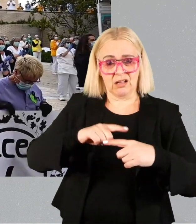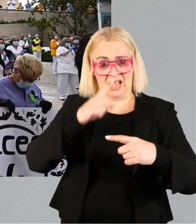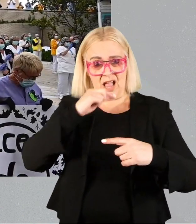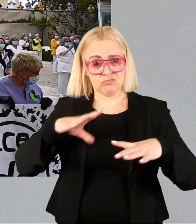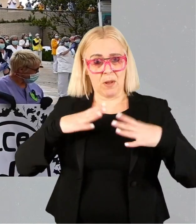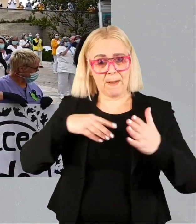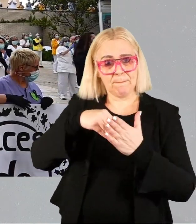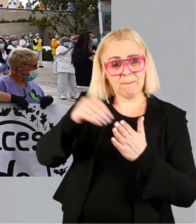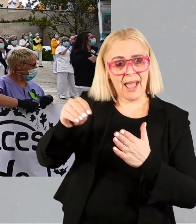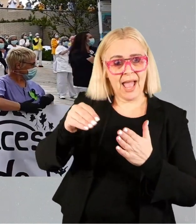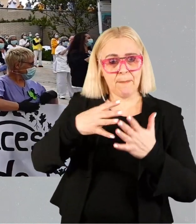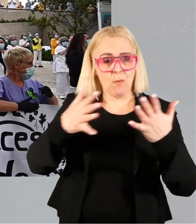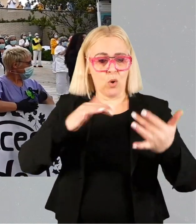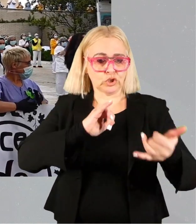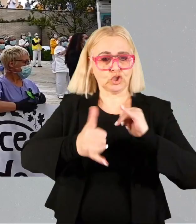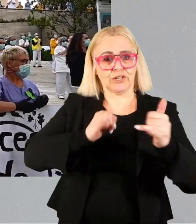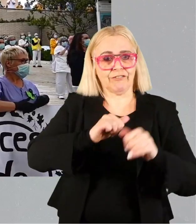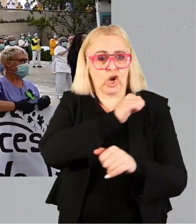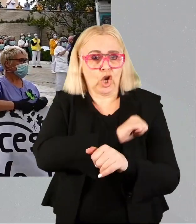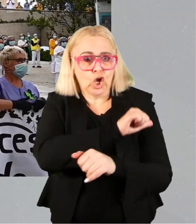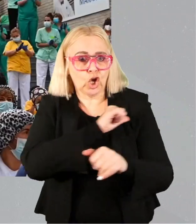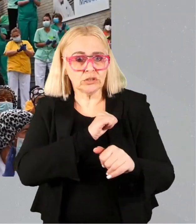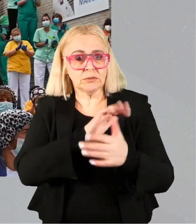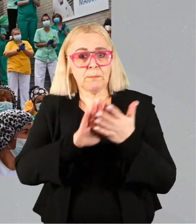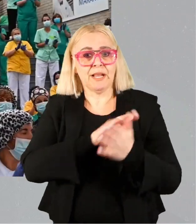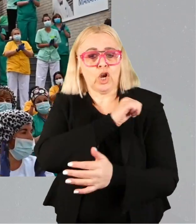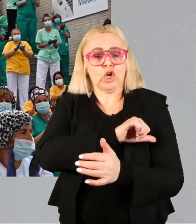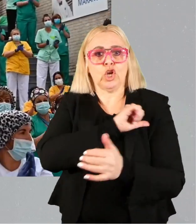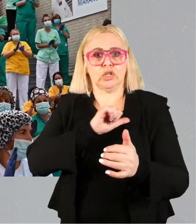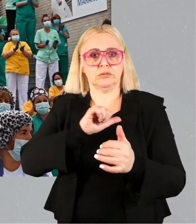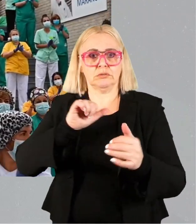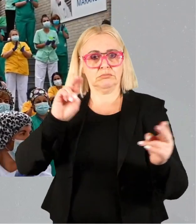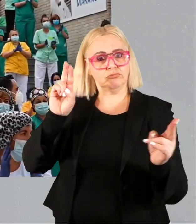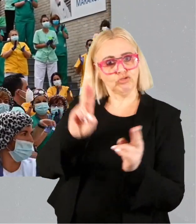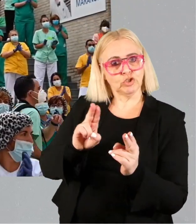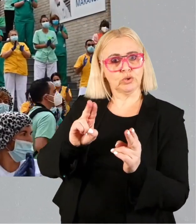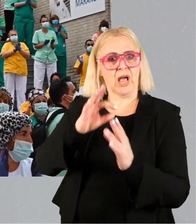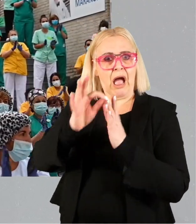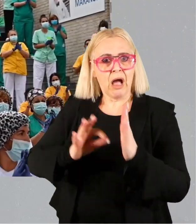people don't have to be on call quite so long? That's going to have to be societal conversations,